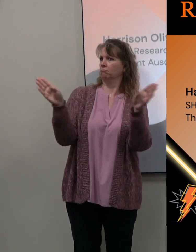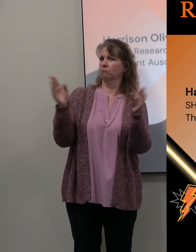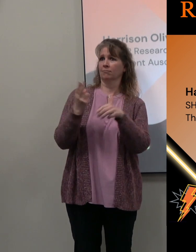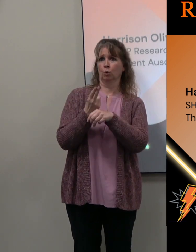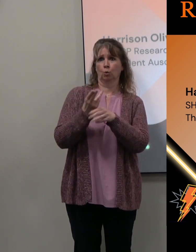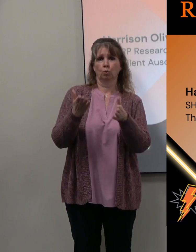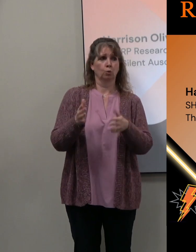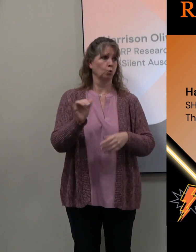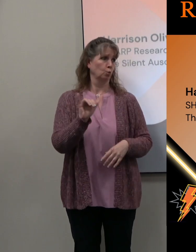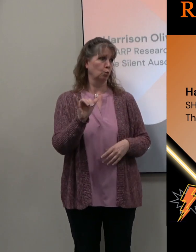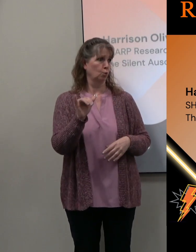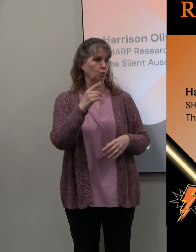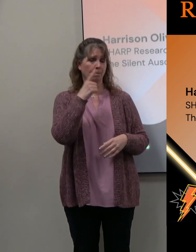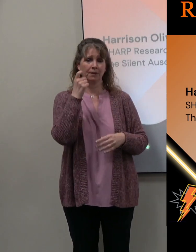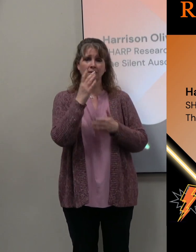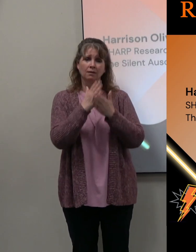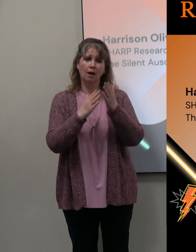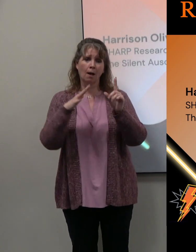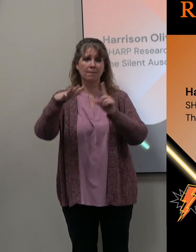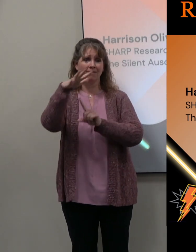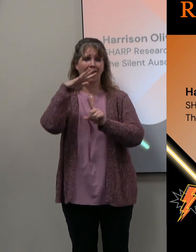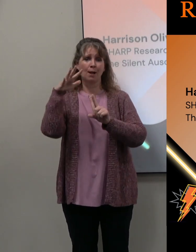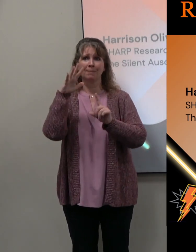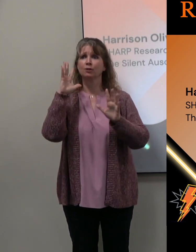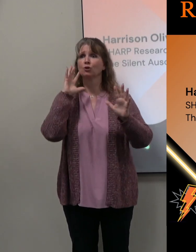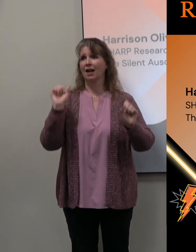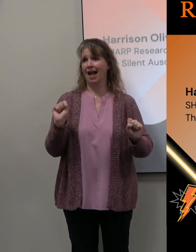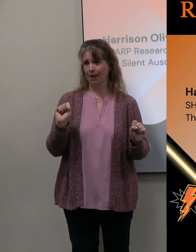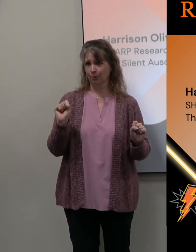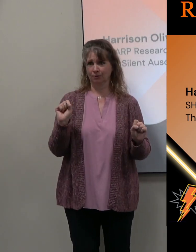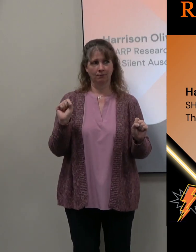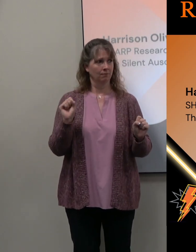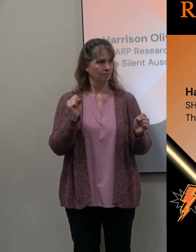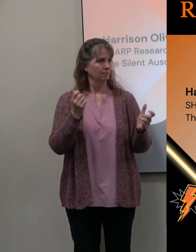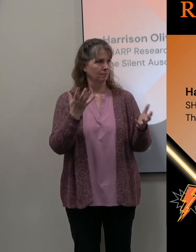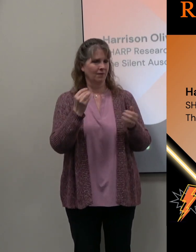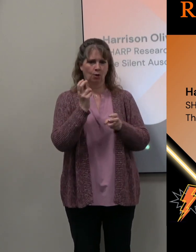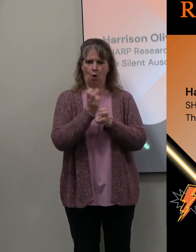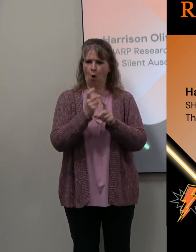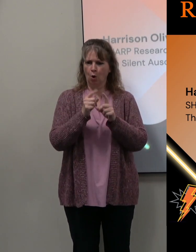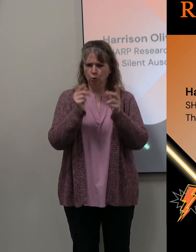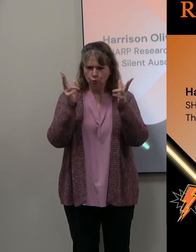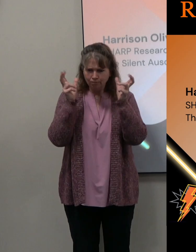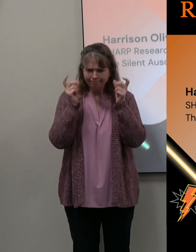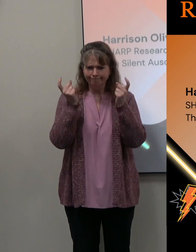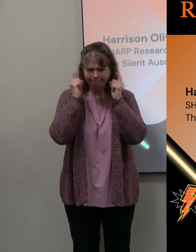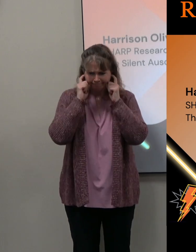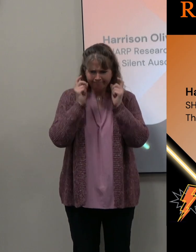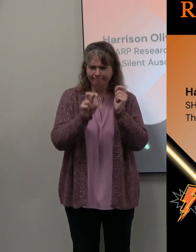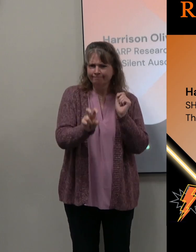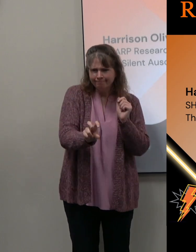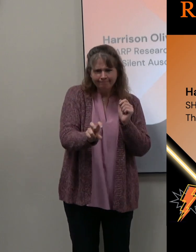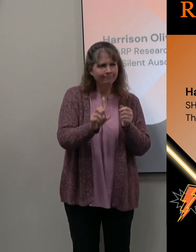but also general users too, because some environments are very loud in the healthcare community.